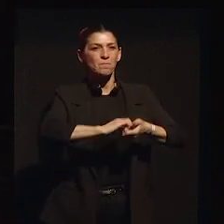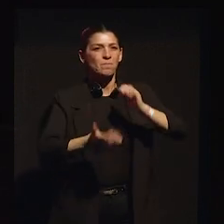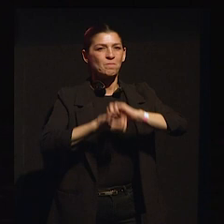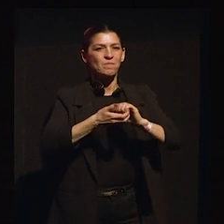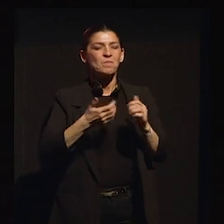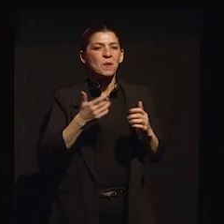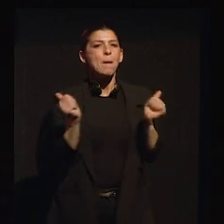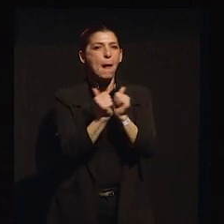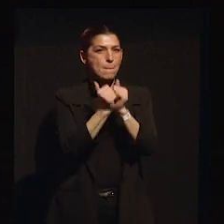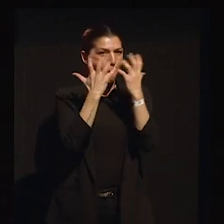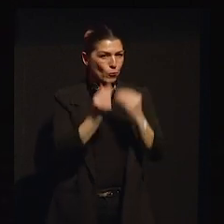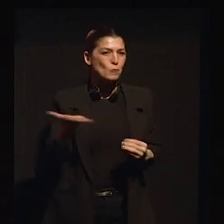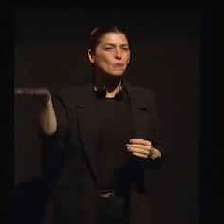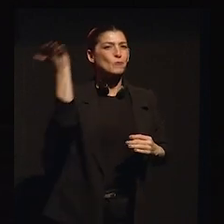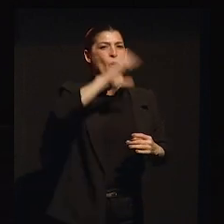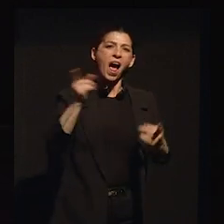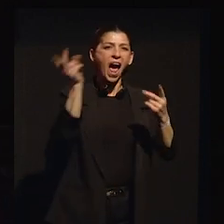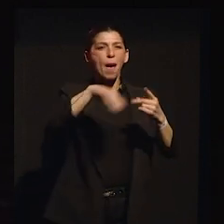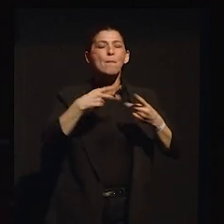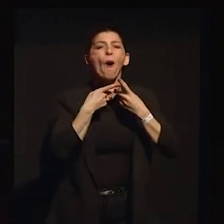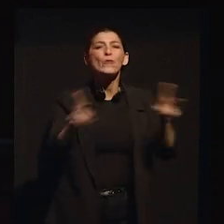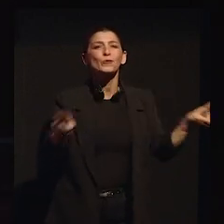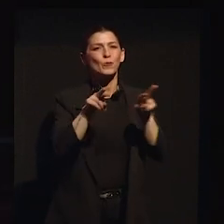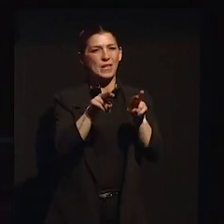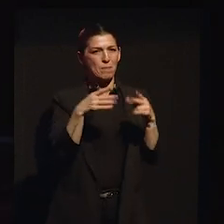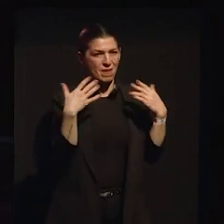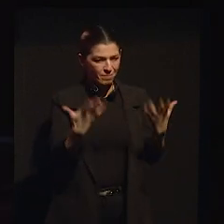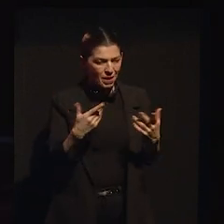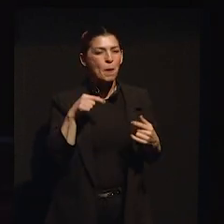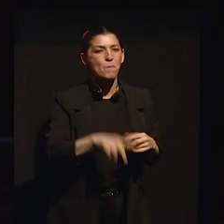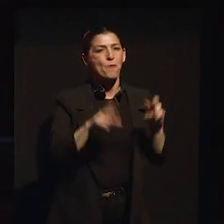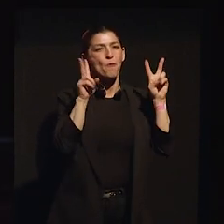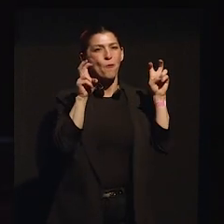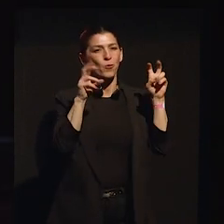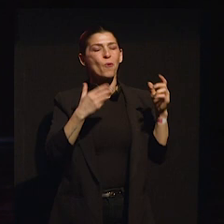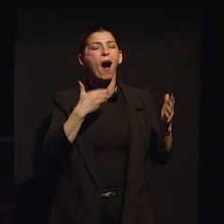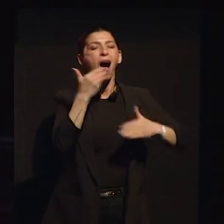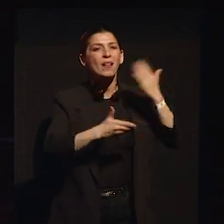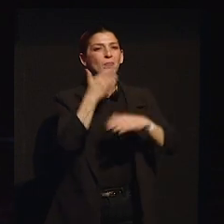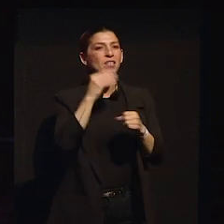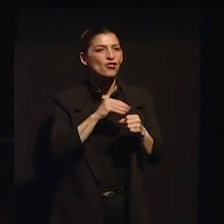I got on the bicycle. I started to move together with a lot of women. That turned into the Chain Breaking Women movement